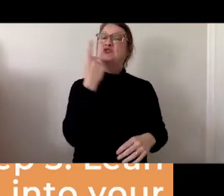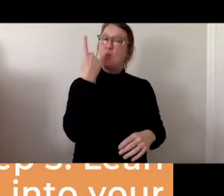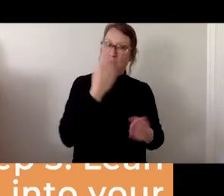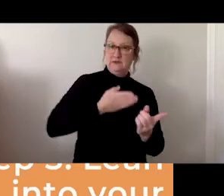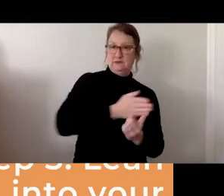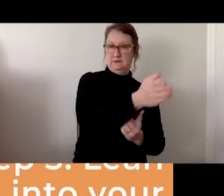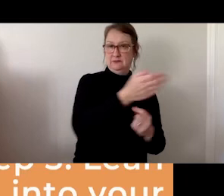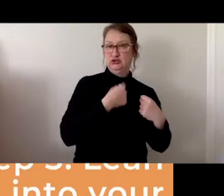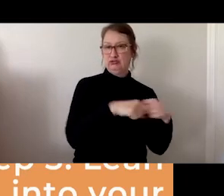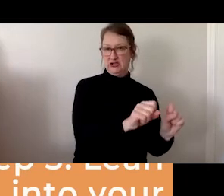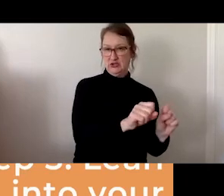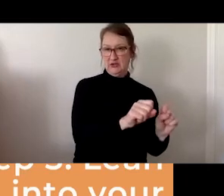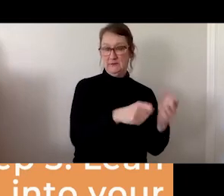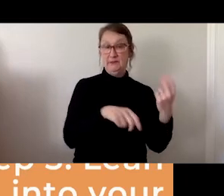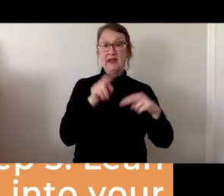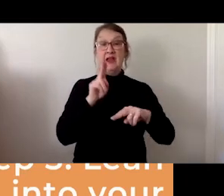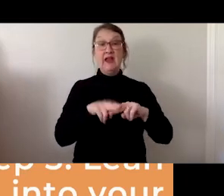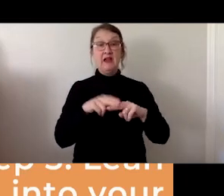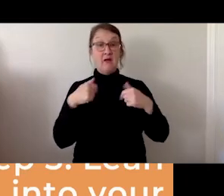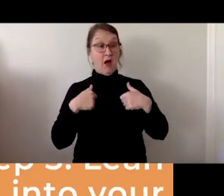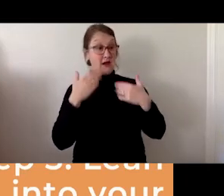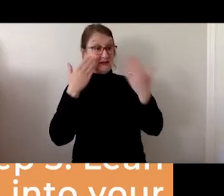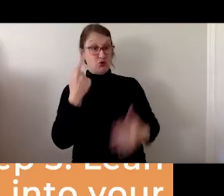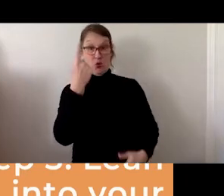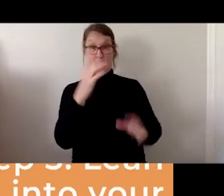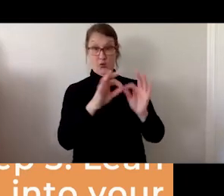If I were to not know your organisation and say, as a